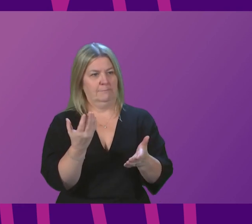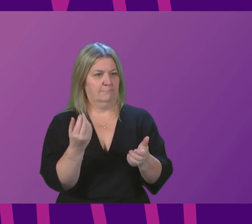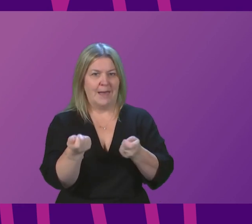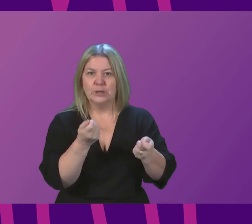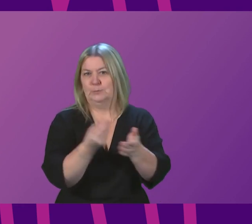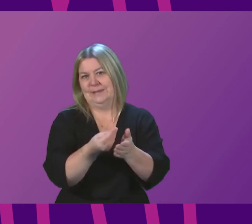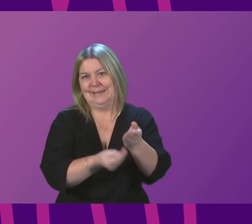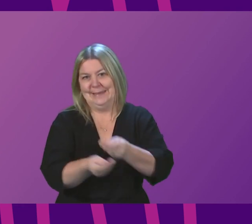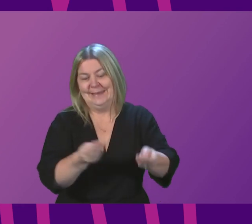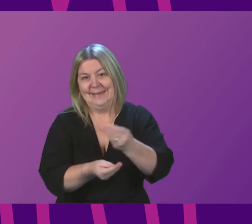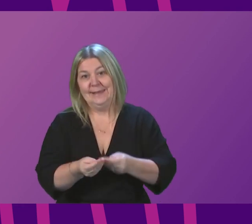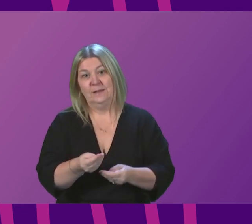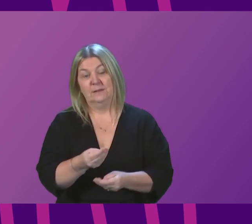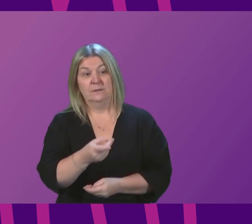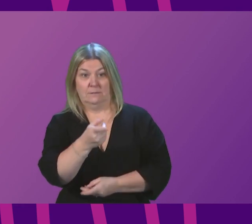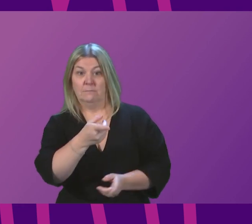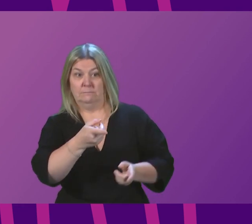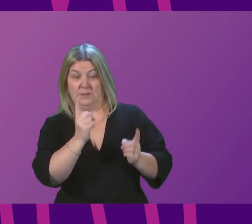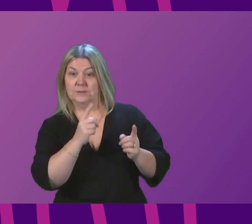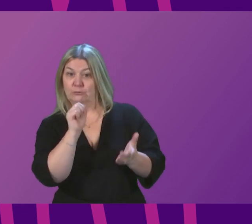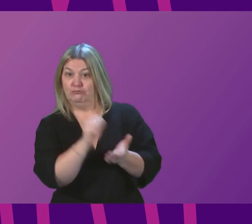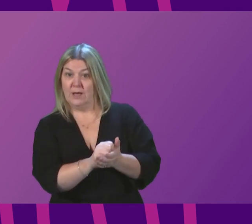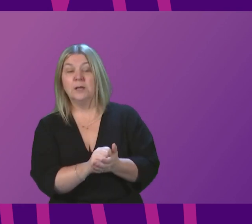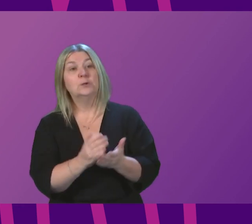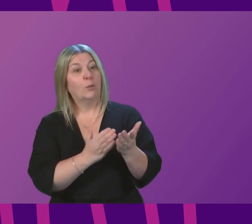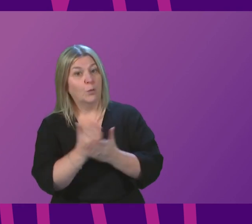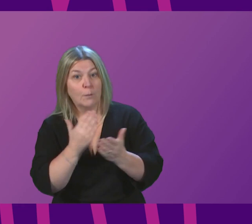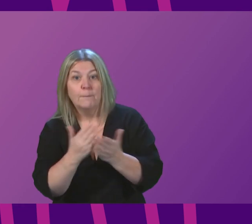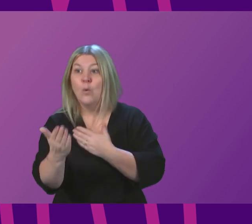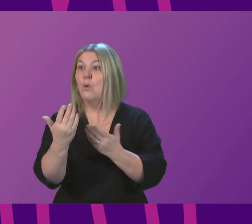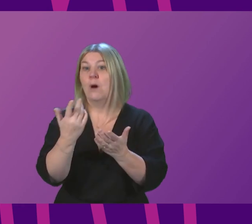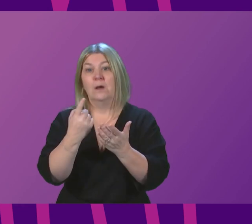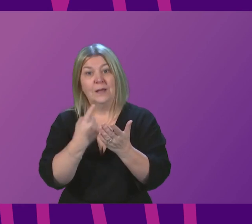We can try to do that through increased devolution—and we will always try to do that—but fundamentally,